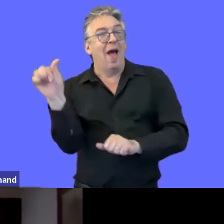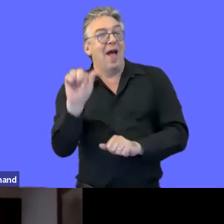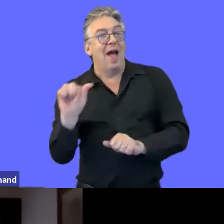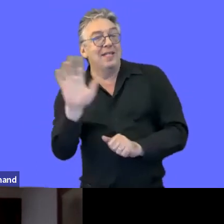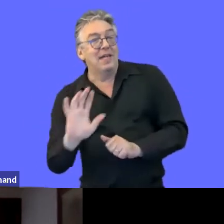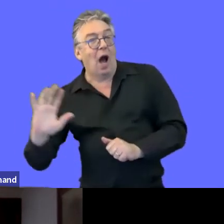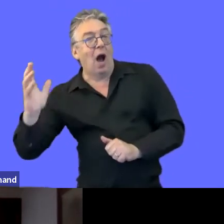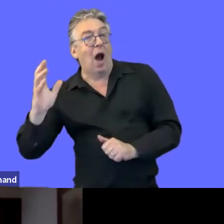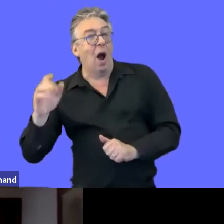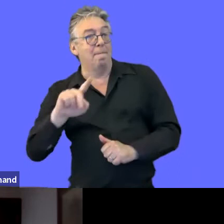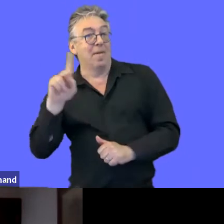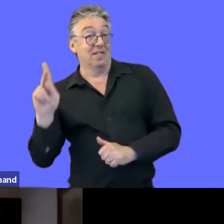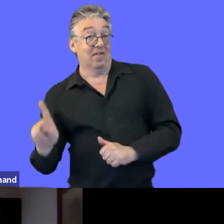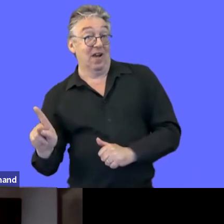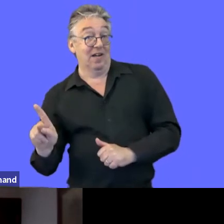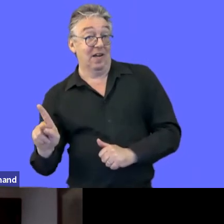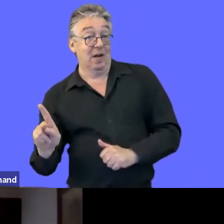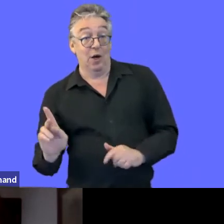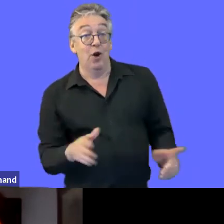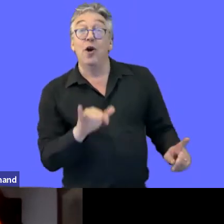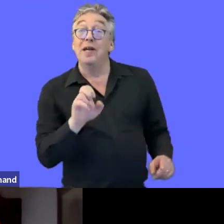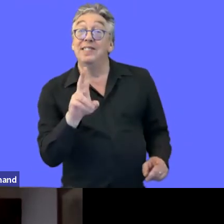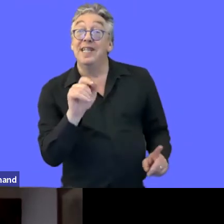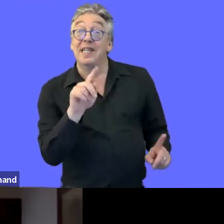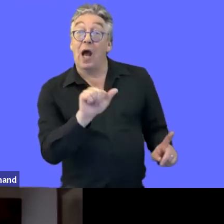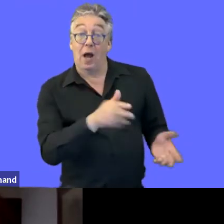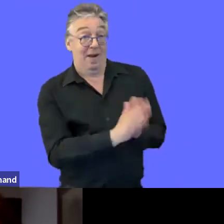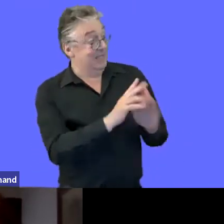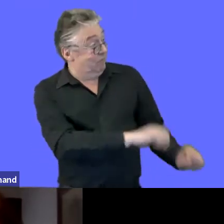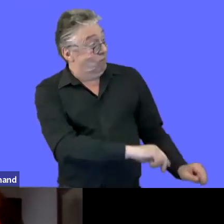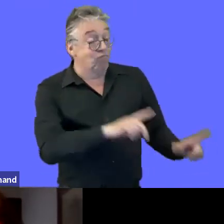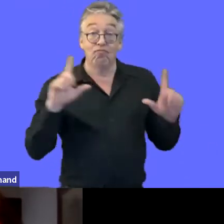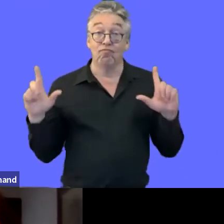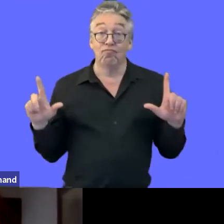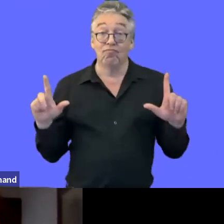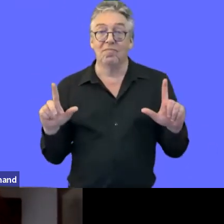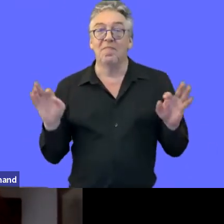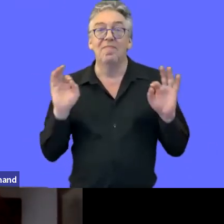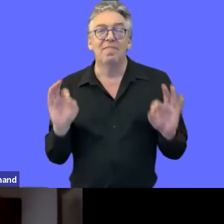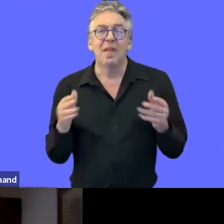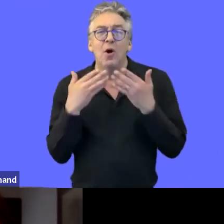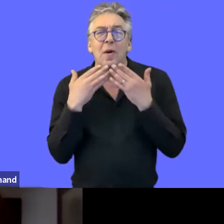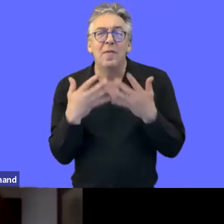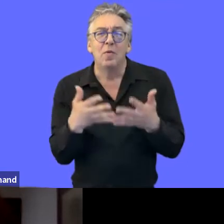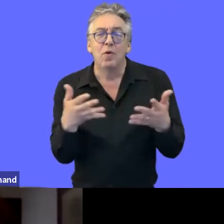You have the floor. Thank you very much. Thank you very much, Ana.